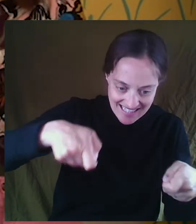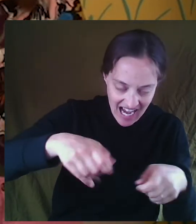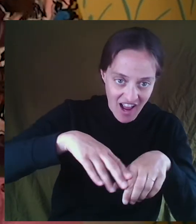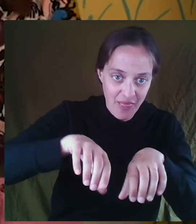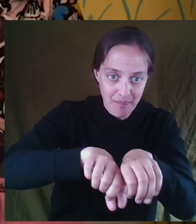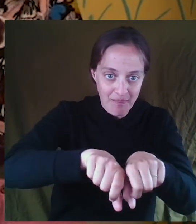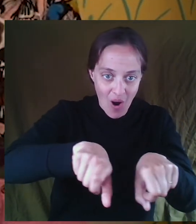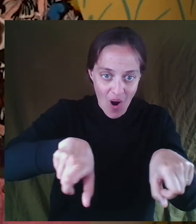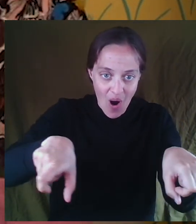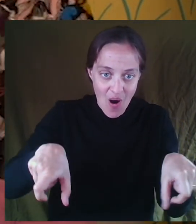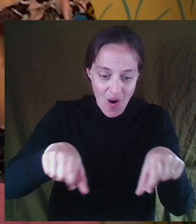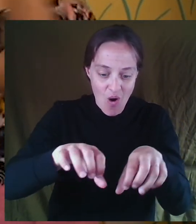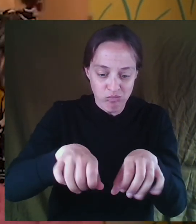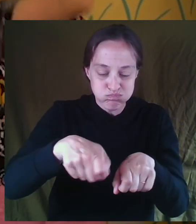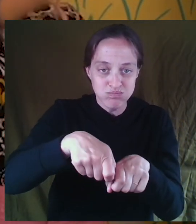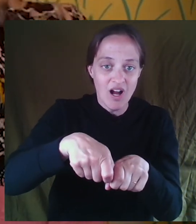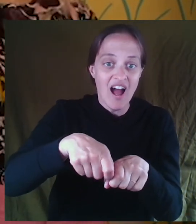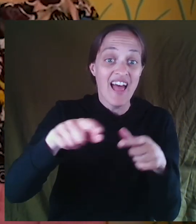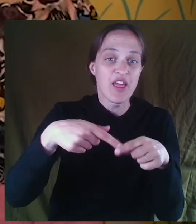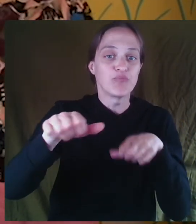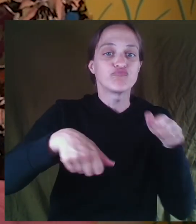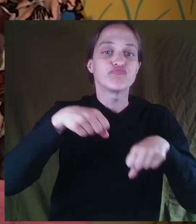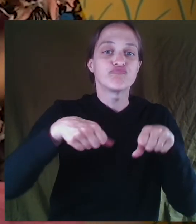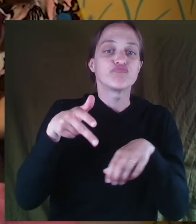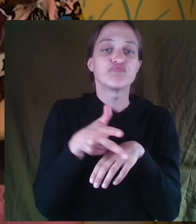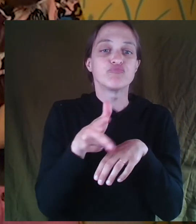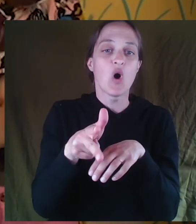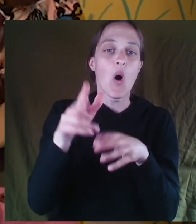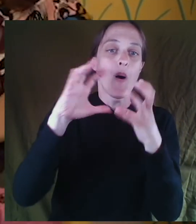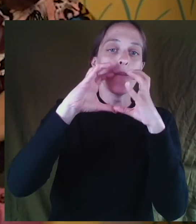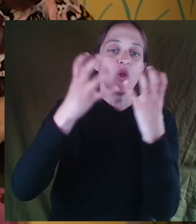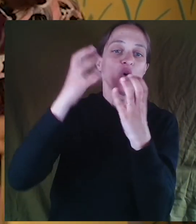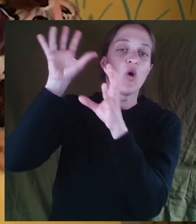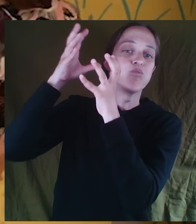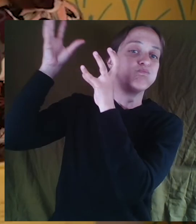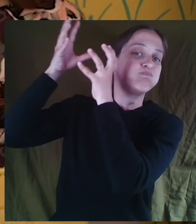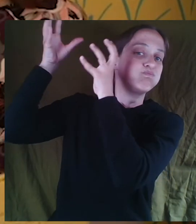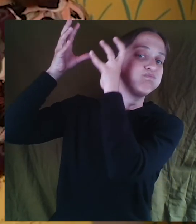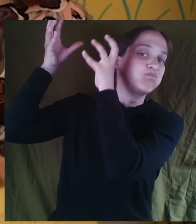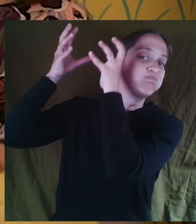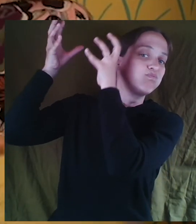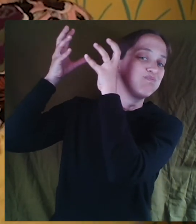so that when you ride your bike, those balloons could fly by in the background. Sounds fun.